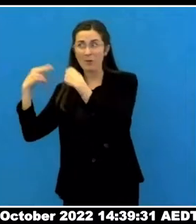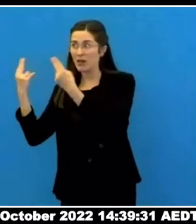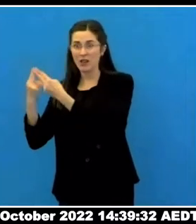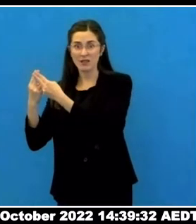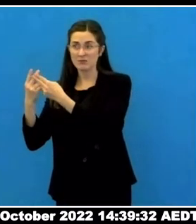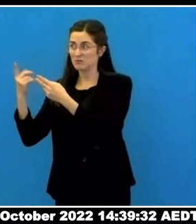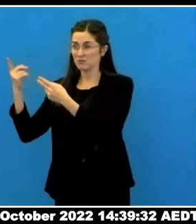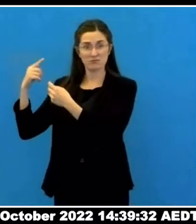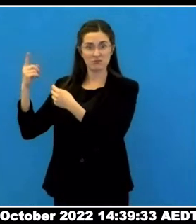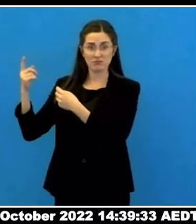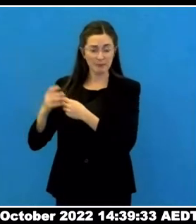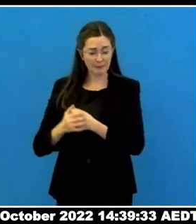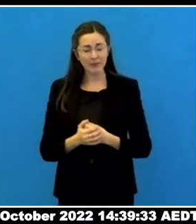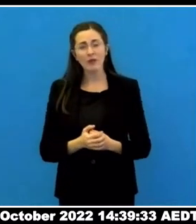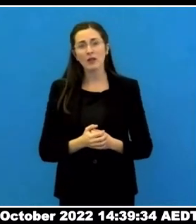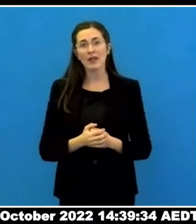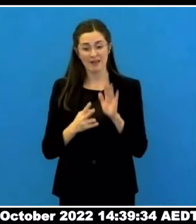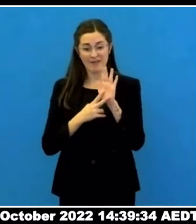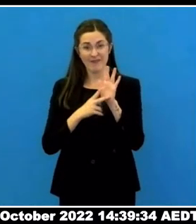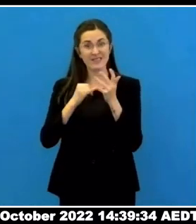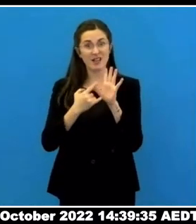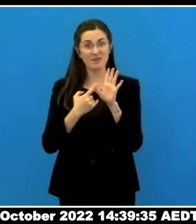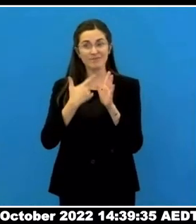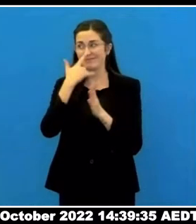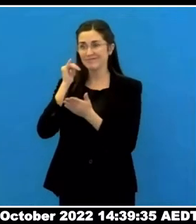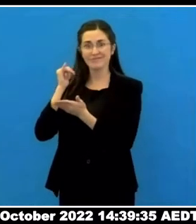And and that visa was rejected.